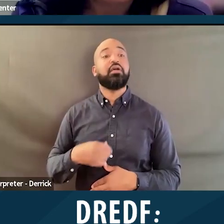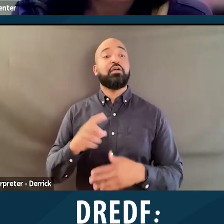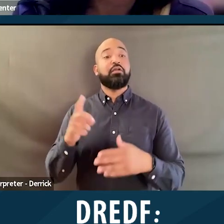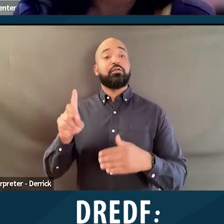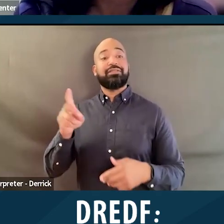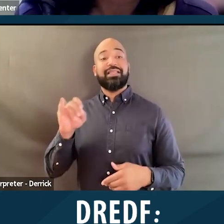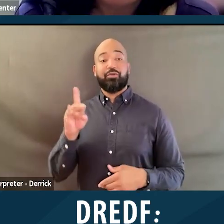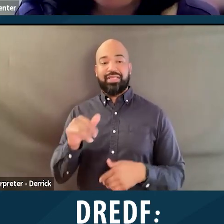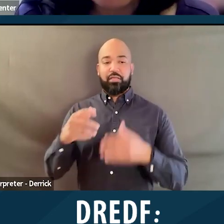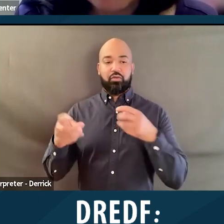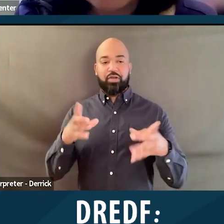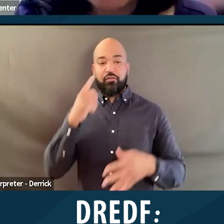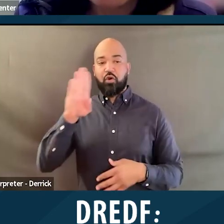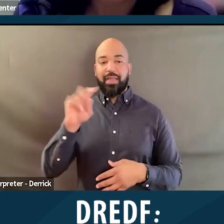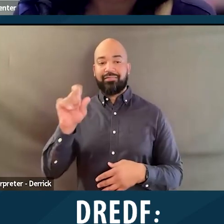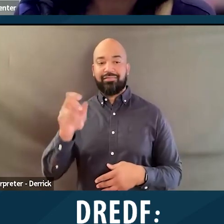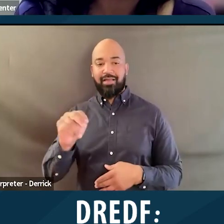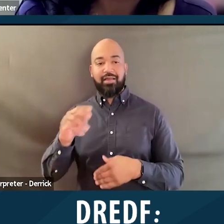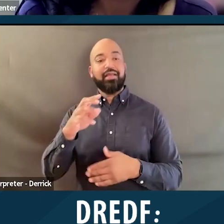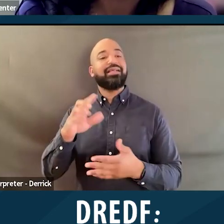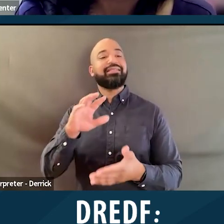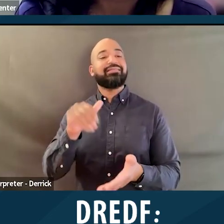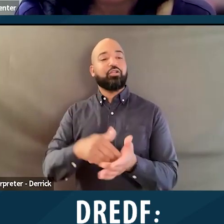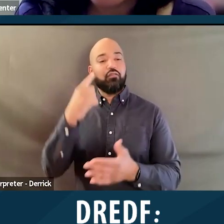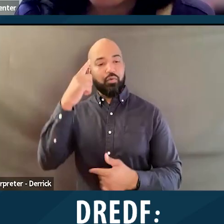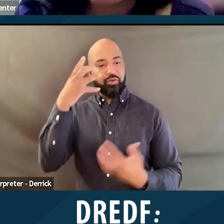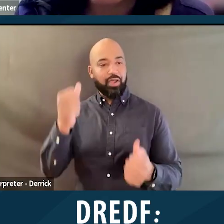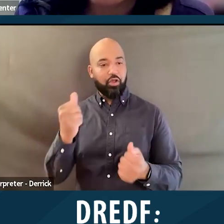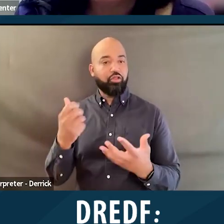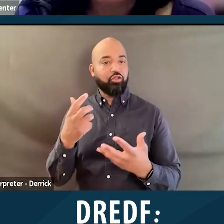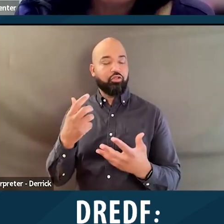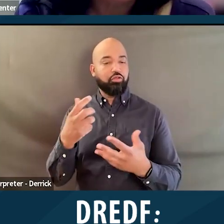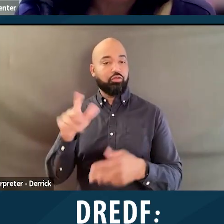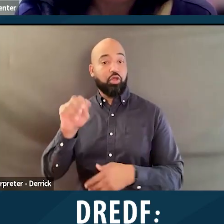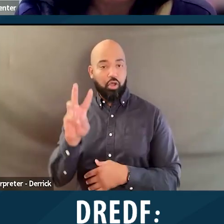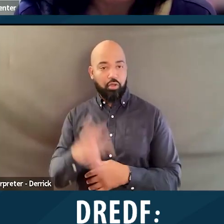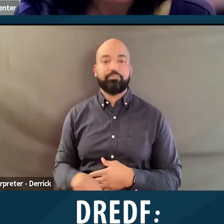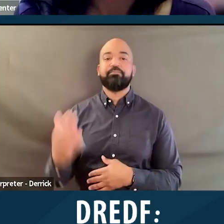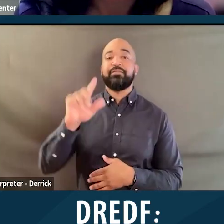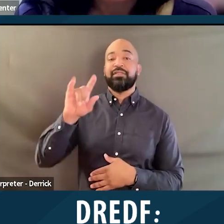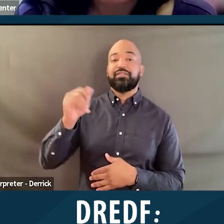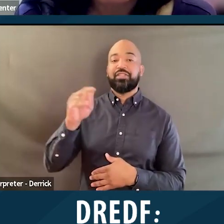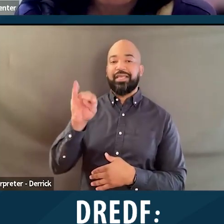Braddy, the executive director of the National Council on Independent Living. Jennifer Mathis,